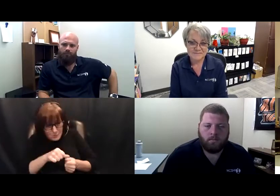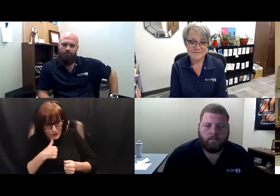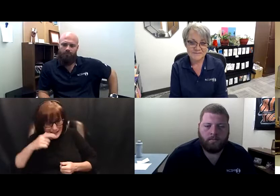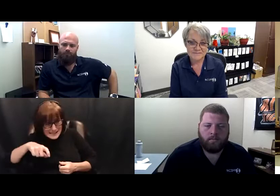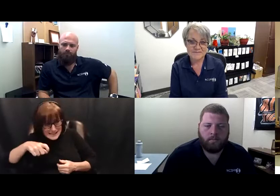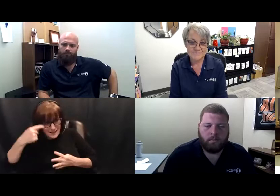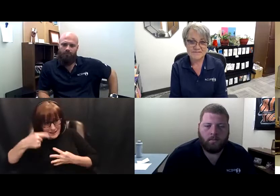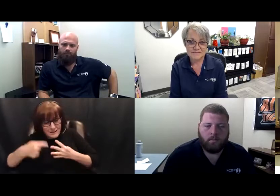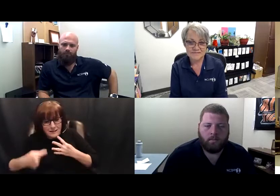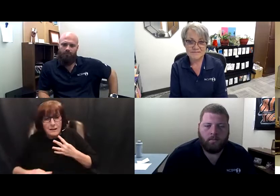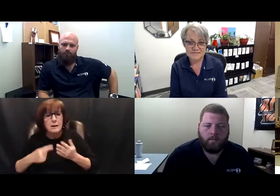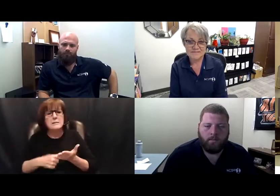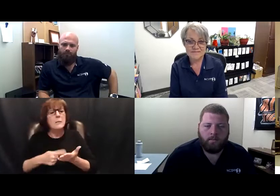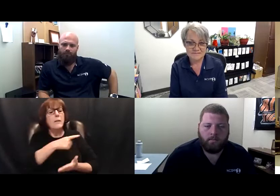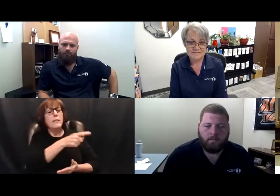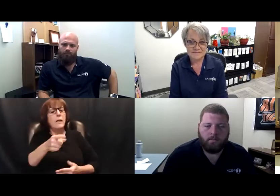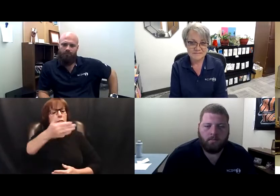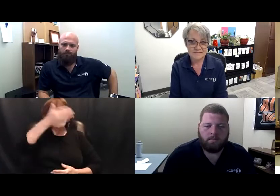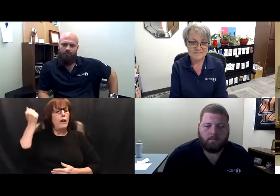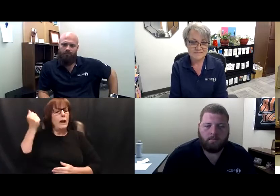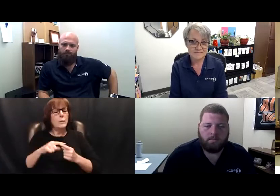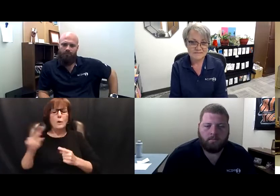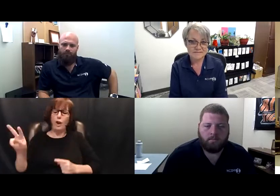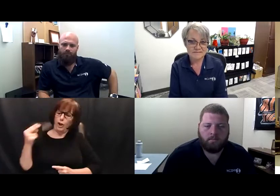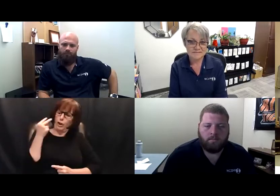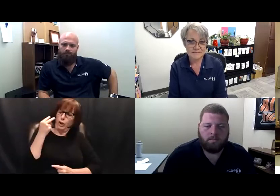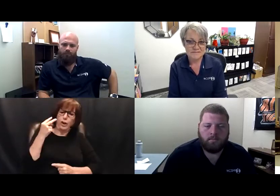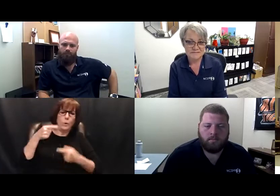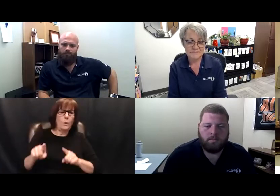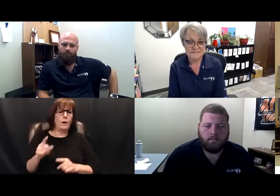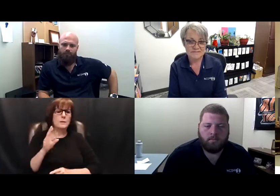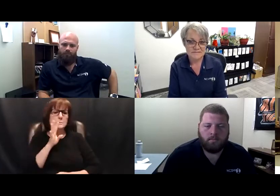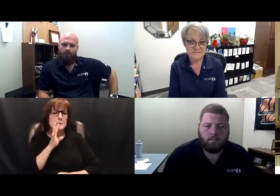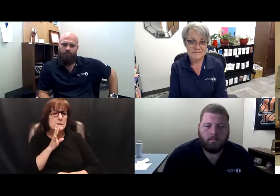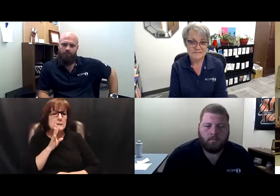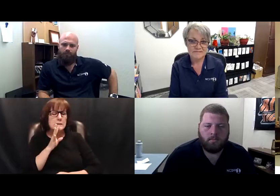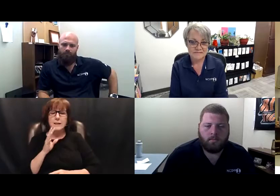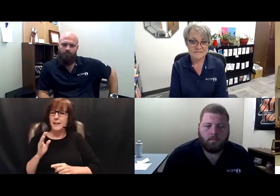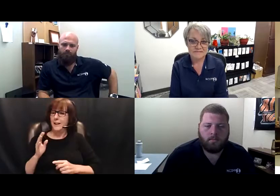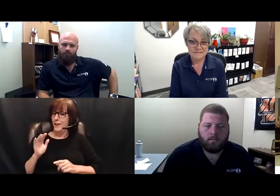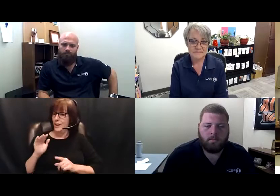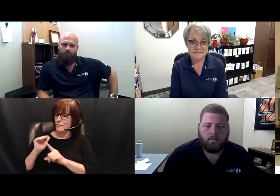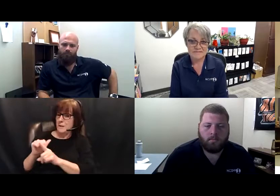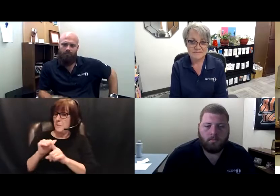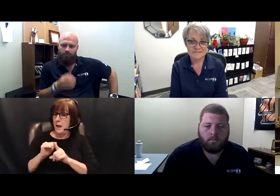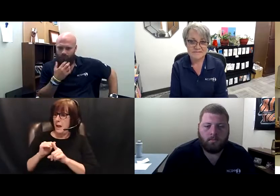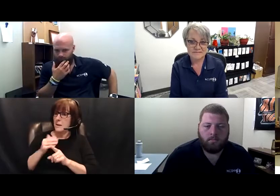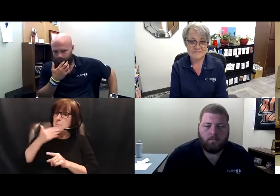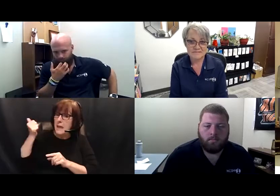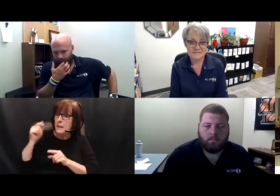Sometimes they forget to look at you when they're speaking, a friendly reminder that you can understand them best when they look at you is a good way